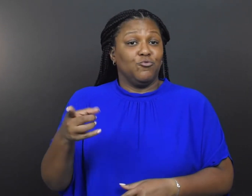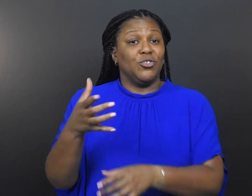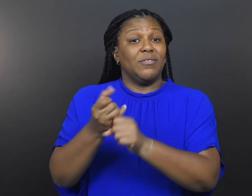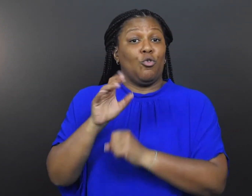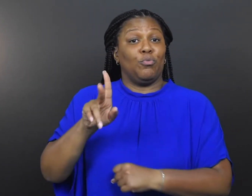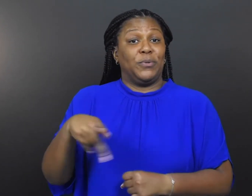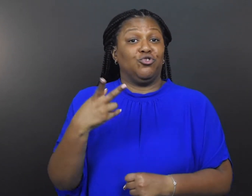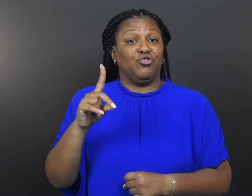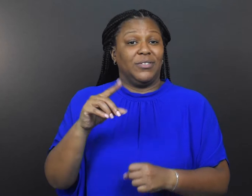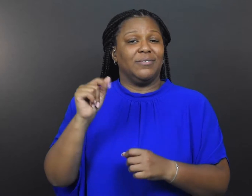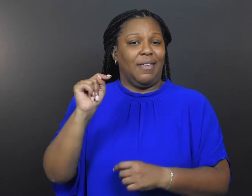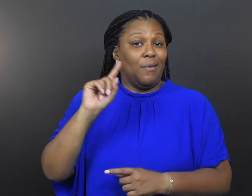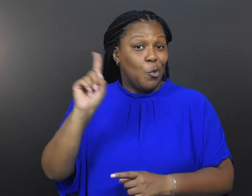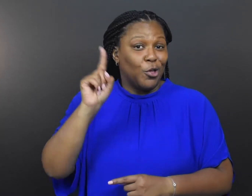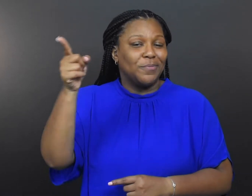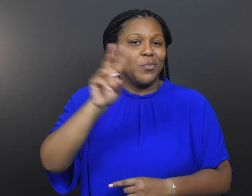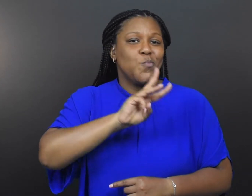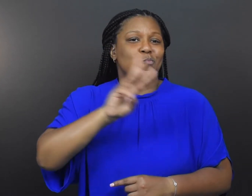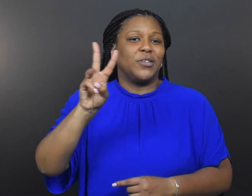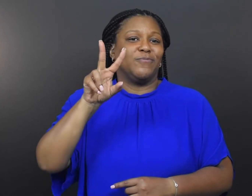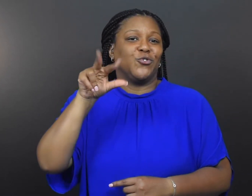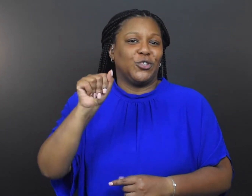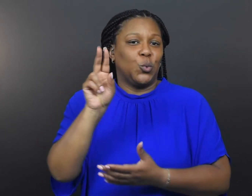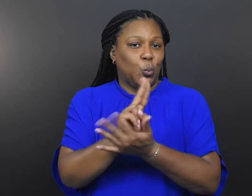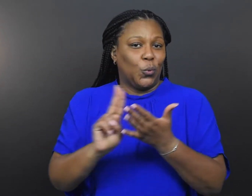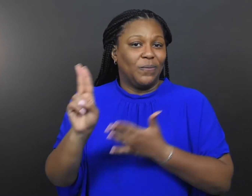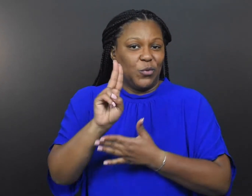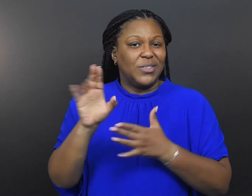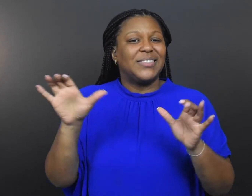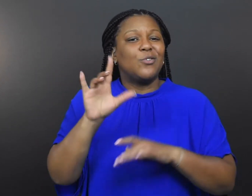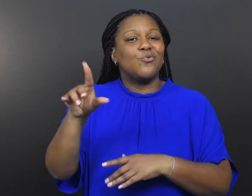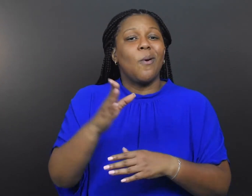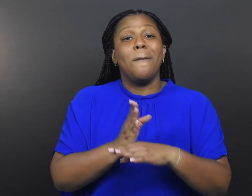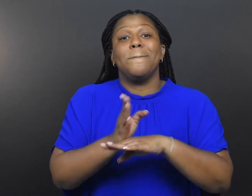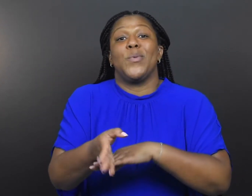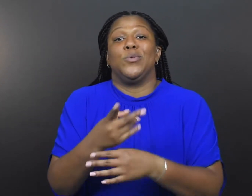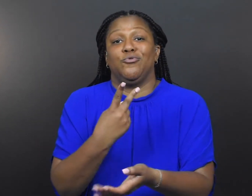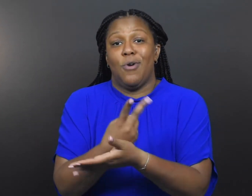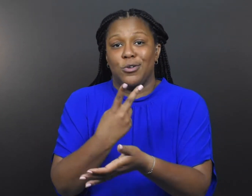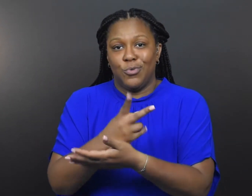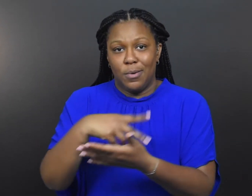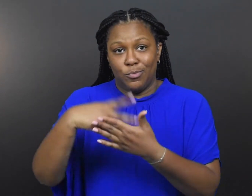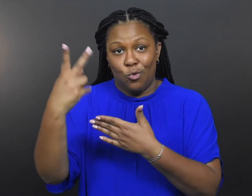She got her PhD at West Virginia University and did post-doctoral work at Emory University